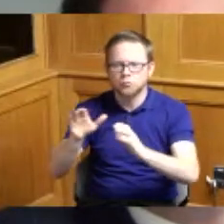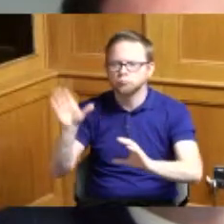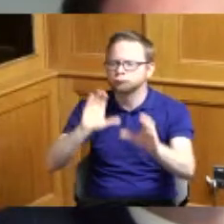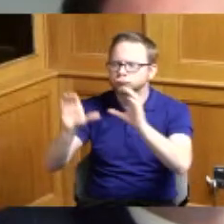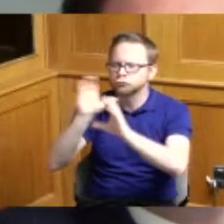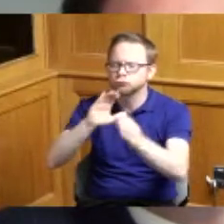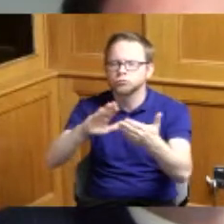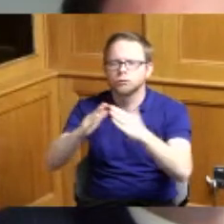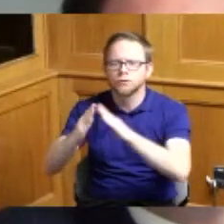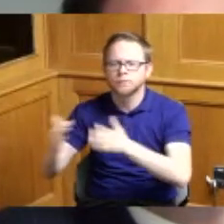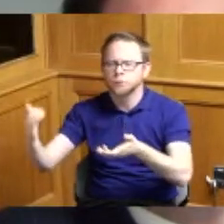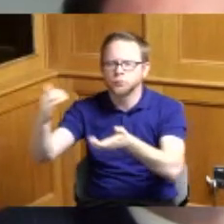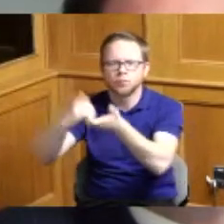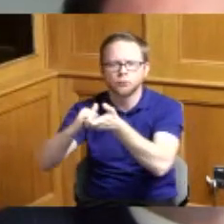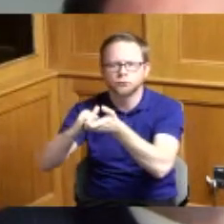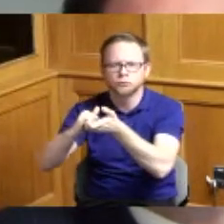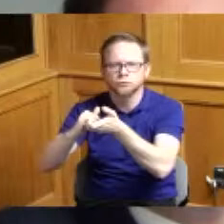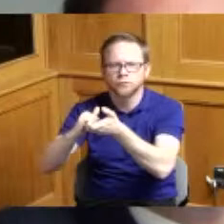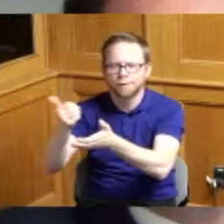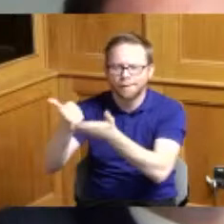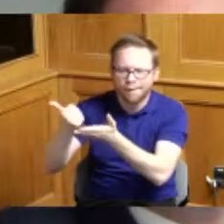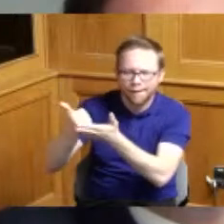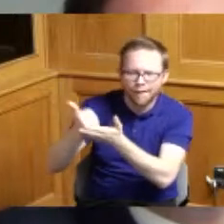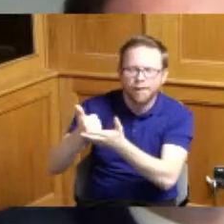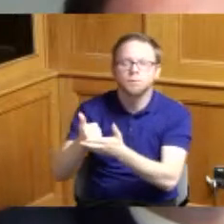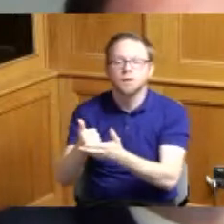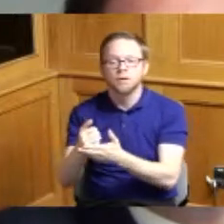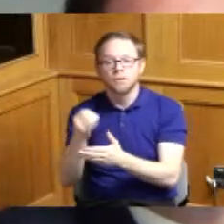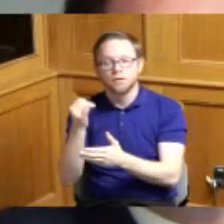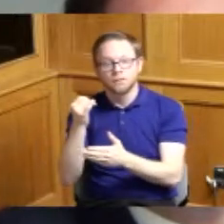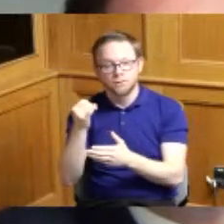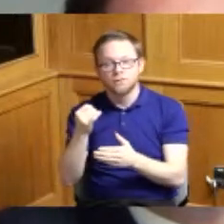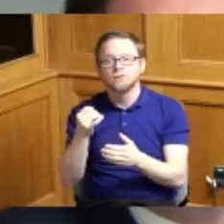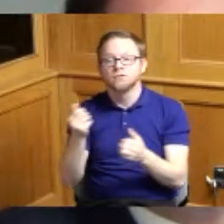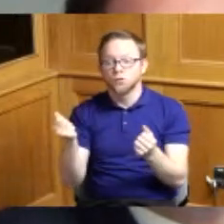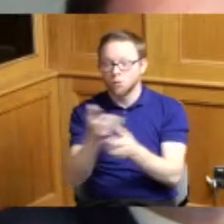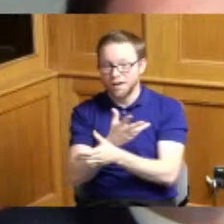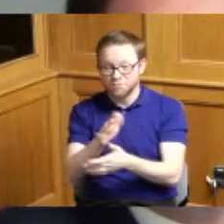so if there are if there are costs outside of the of the items that are included in exhibit d